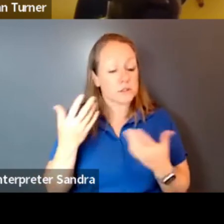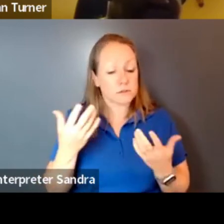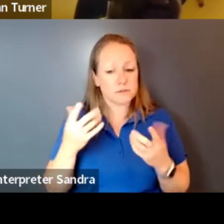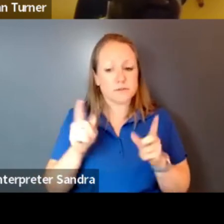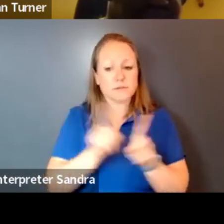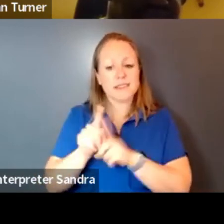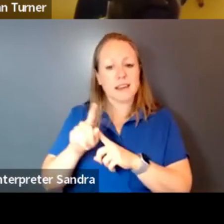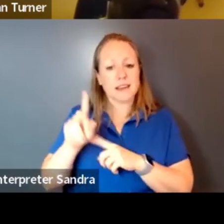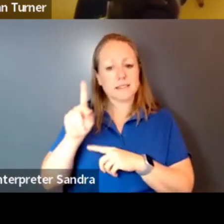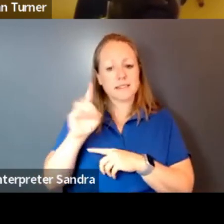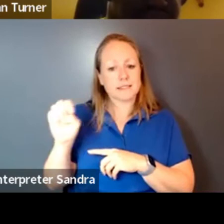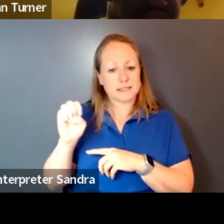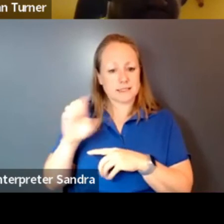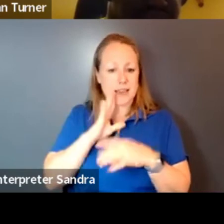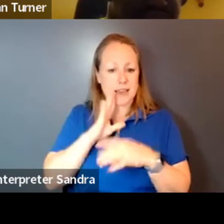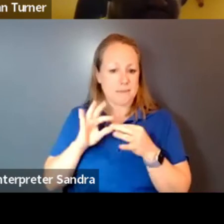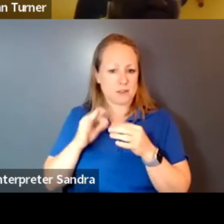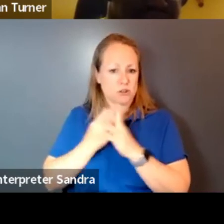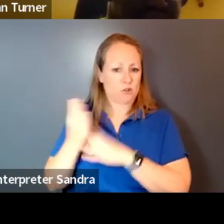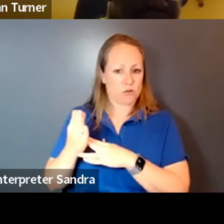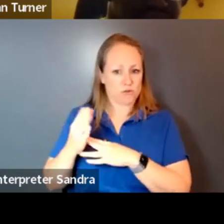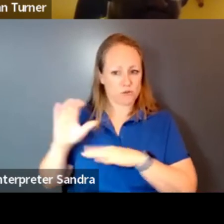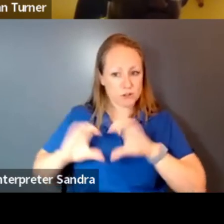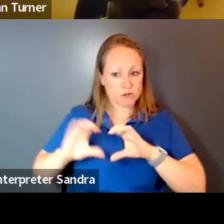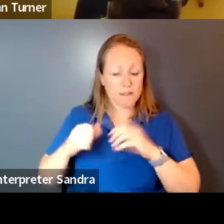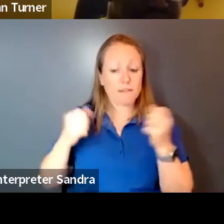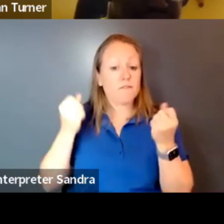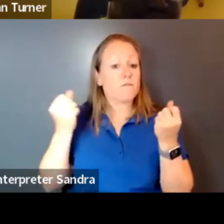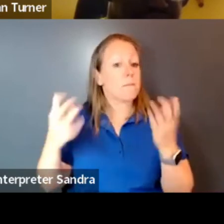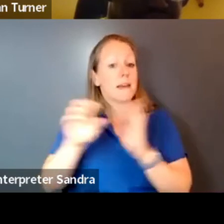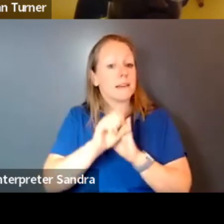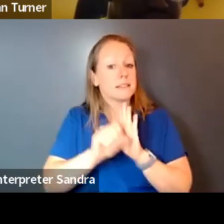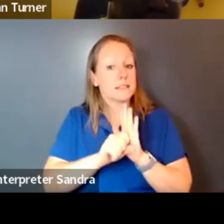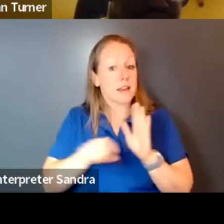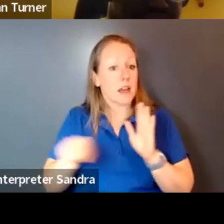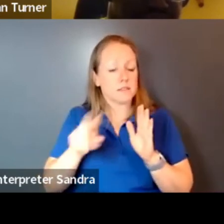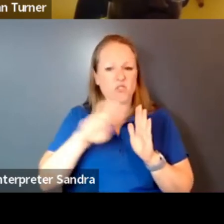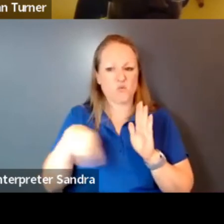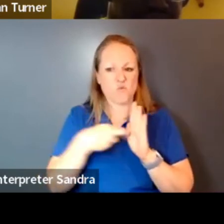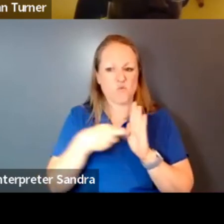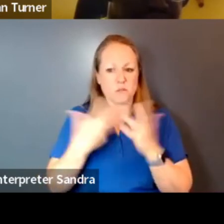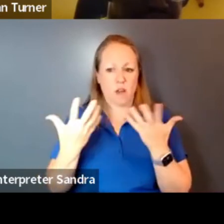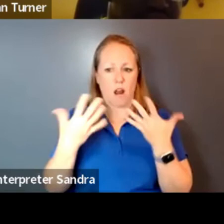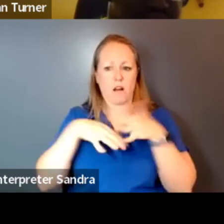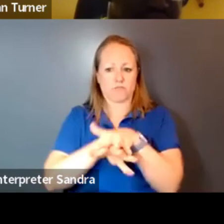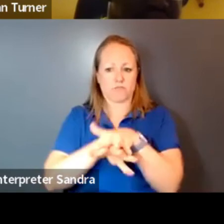in chat in many states that these are the same, the same role. A case manager is, you